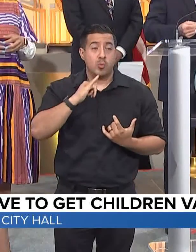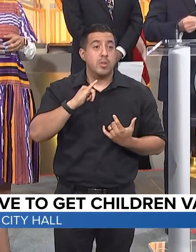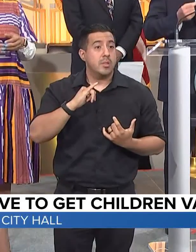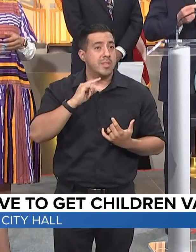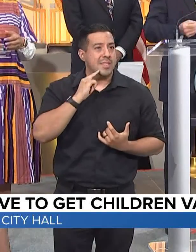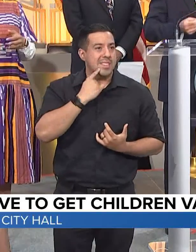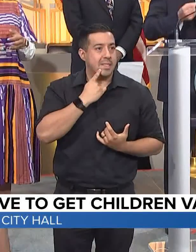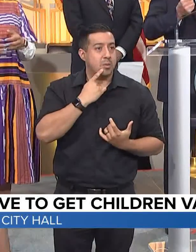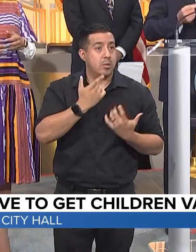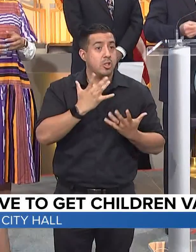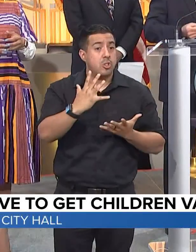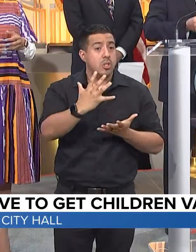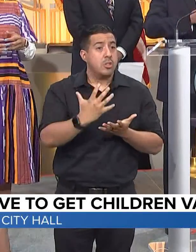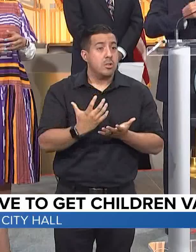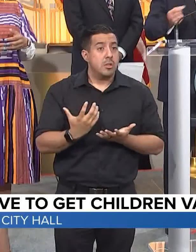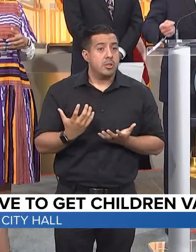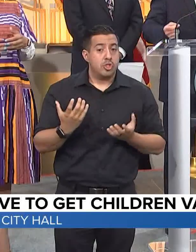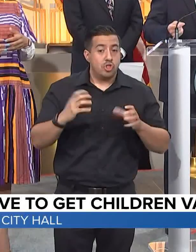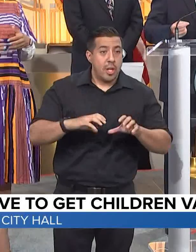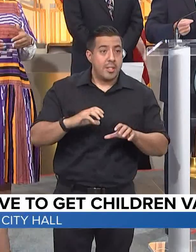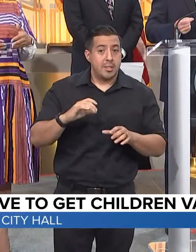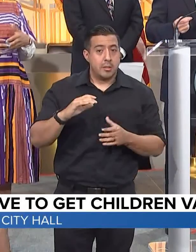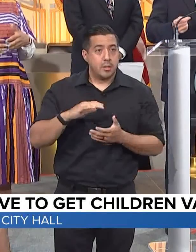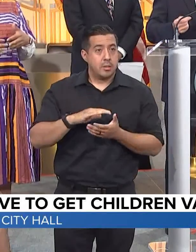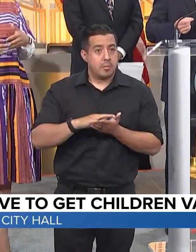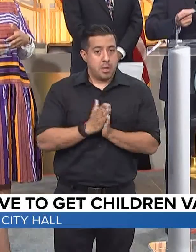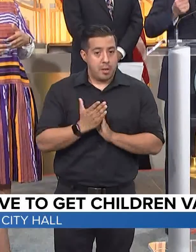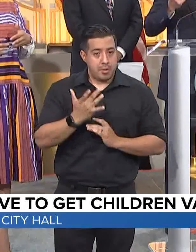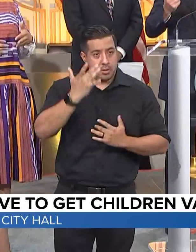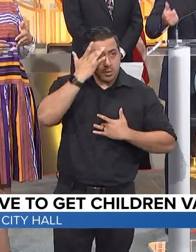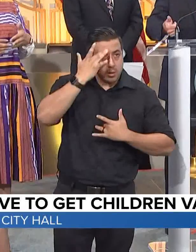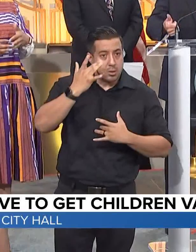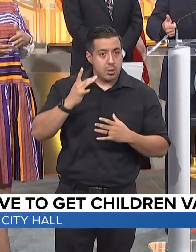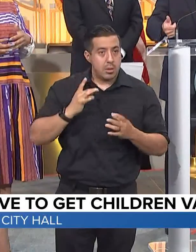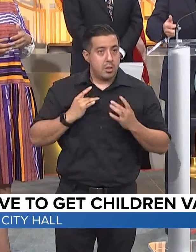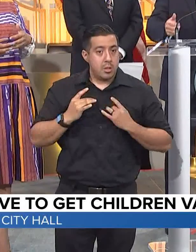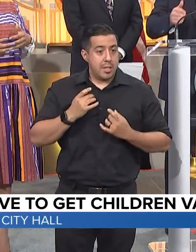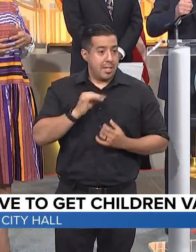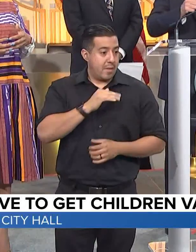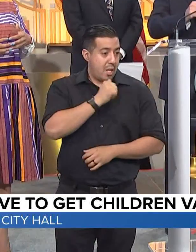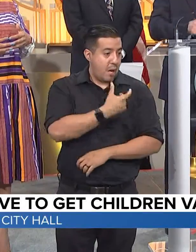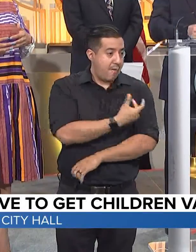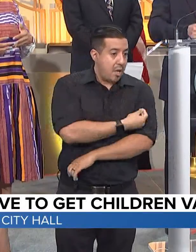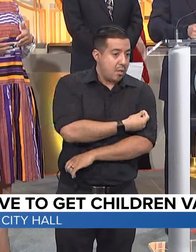Your chances of getting by getting through this without having become either vaccinated